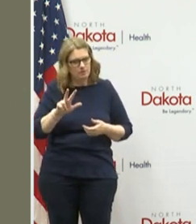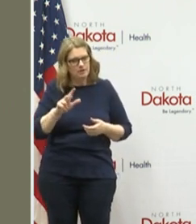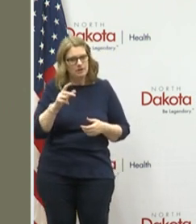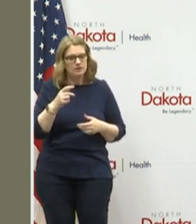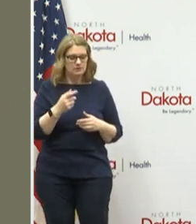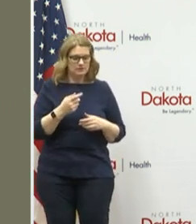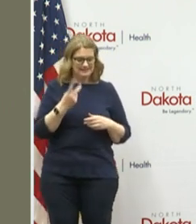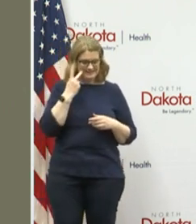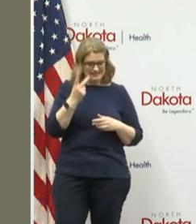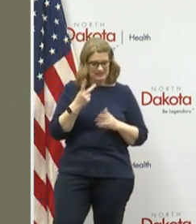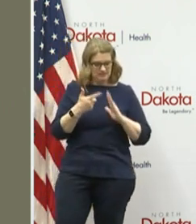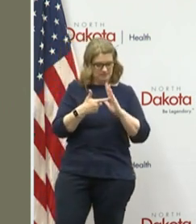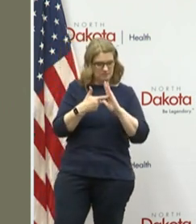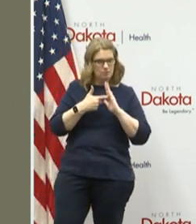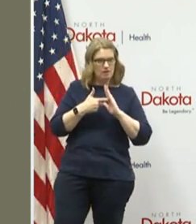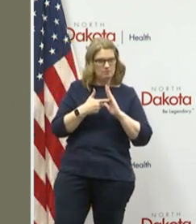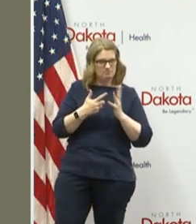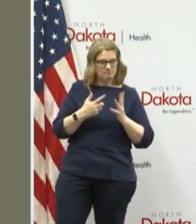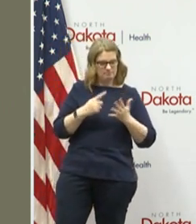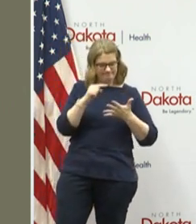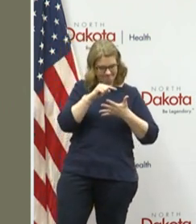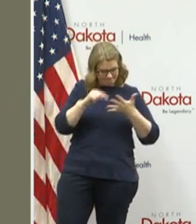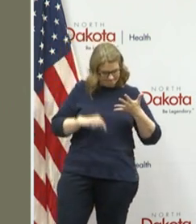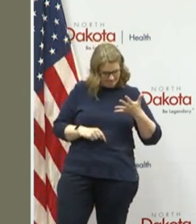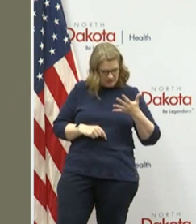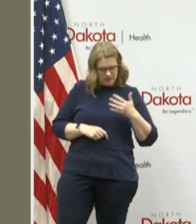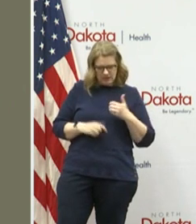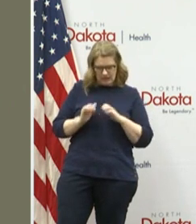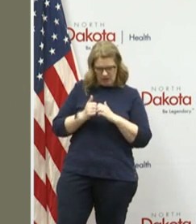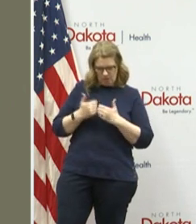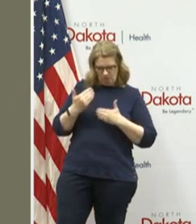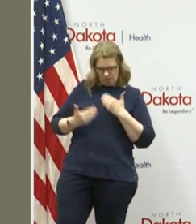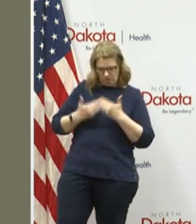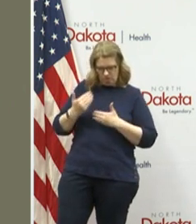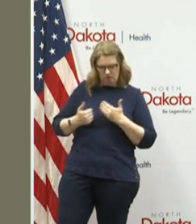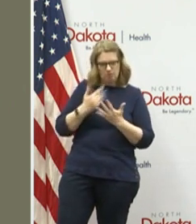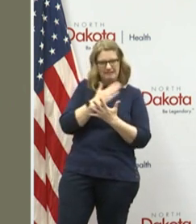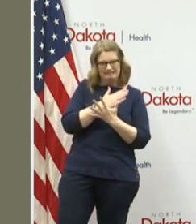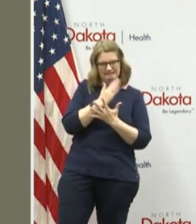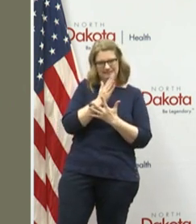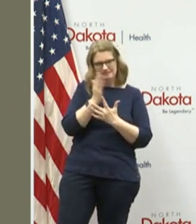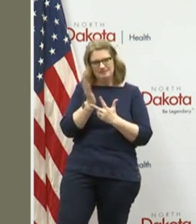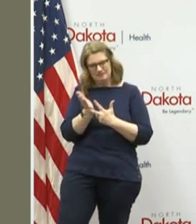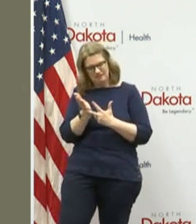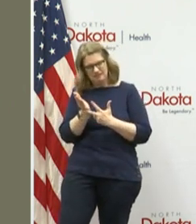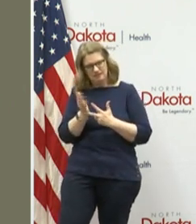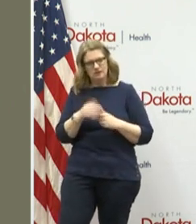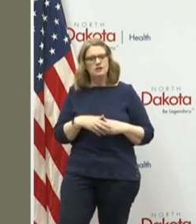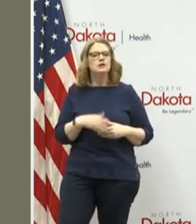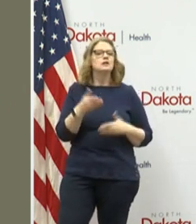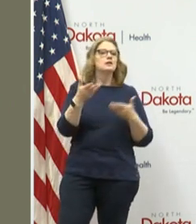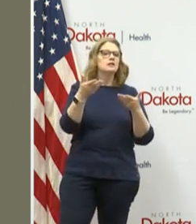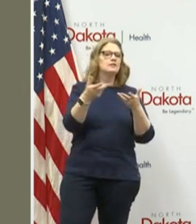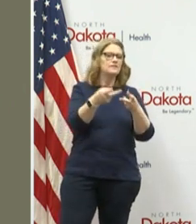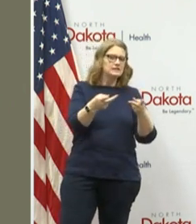PRIOR TO ANY ADVANCEMENT IN THESE PHASES WILL COLLABORATIVE